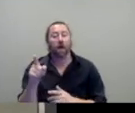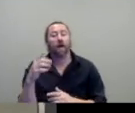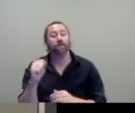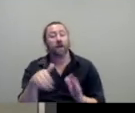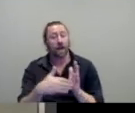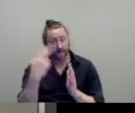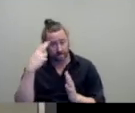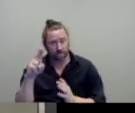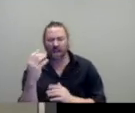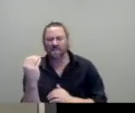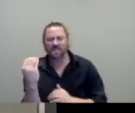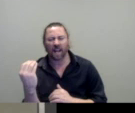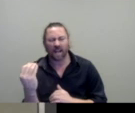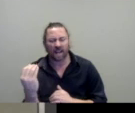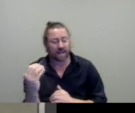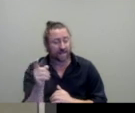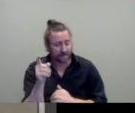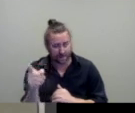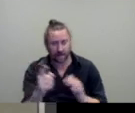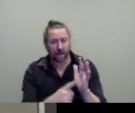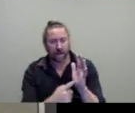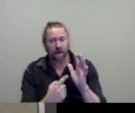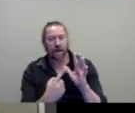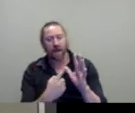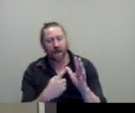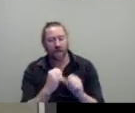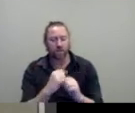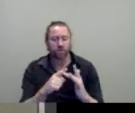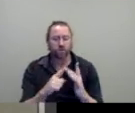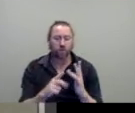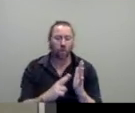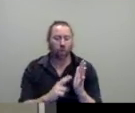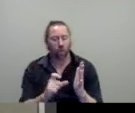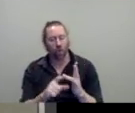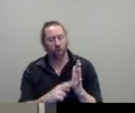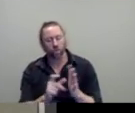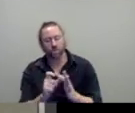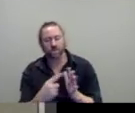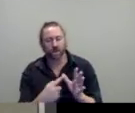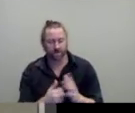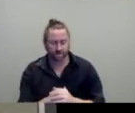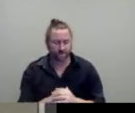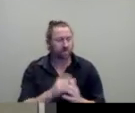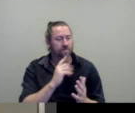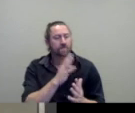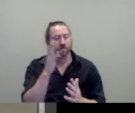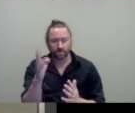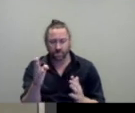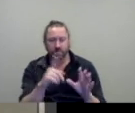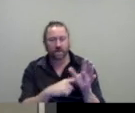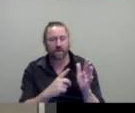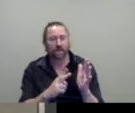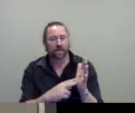in Italian she's known as Lisa del Giocondo in the middle Jan van Eyck's Arnolfini